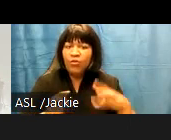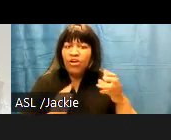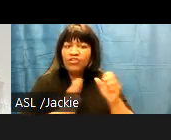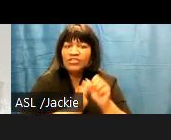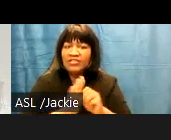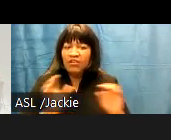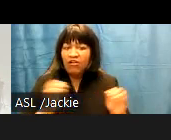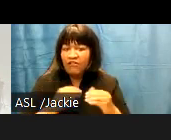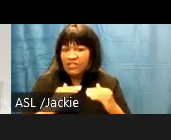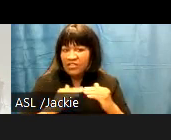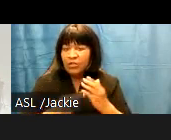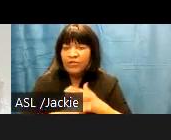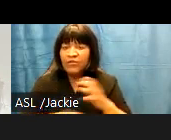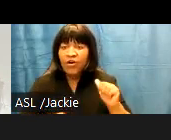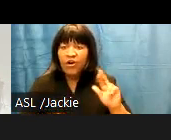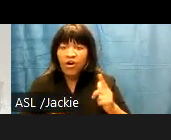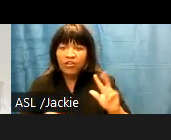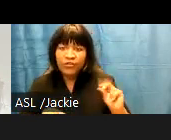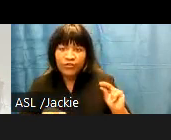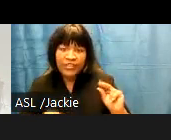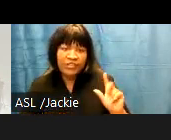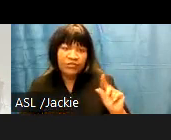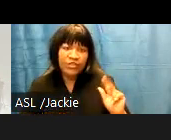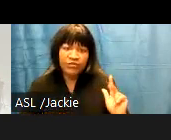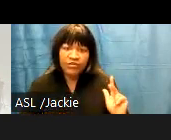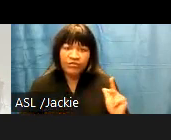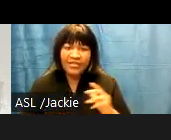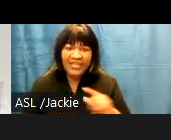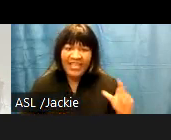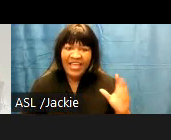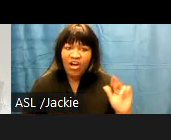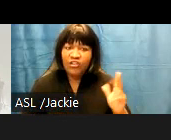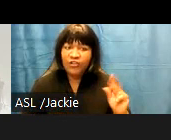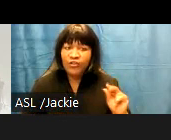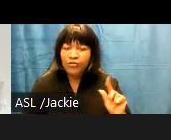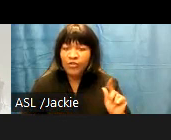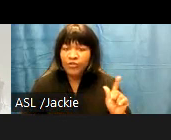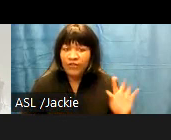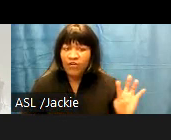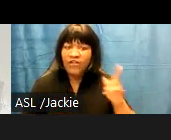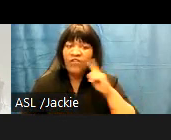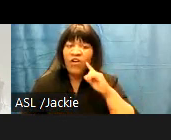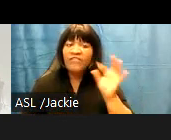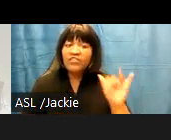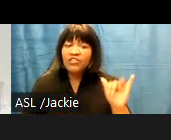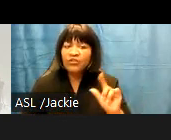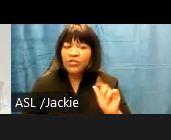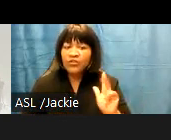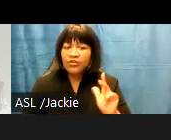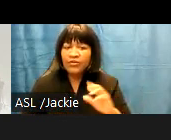Equity by August 30, 2023 and August 30, 2024 for the fiscal years 2023 and 2024 respectively.